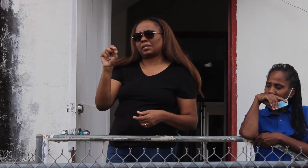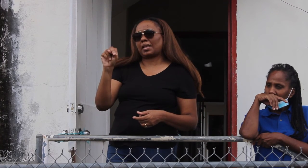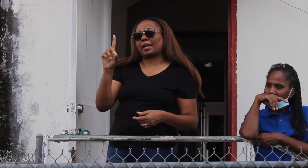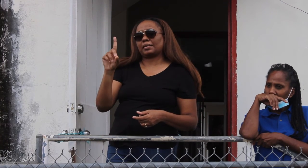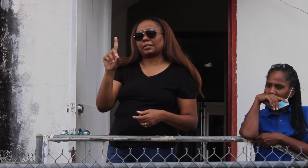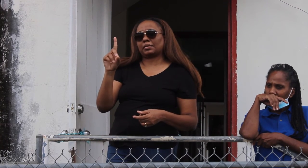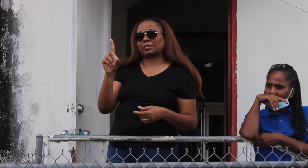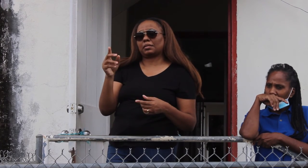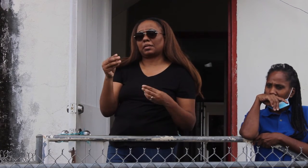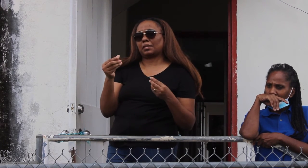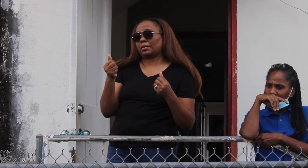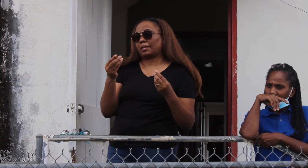to create a very